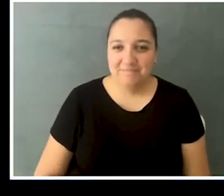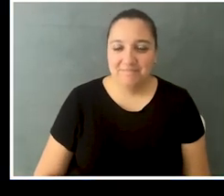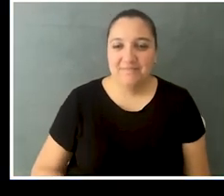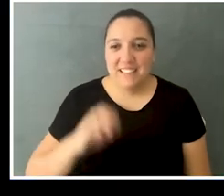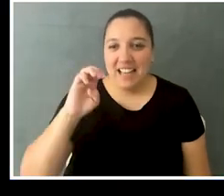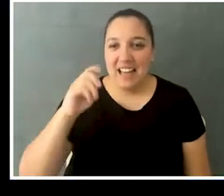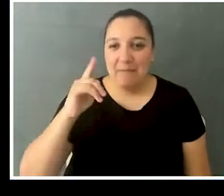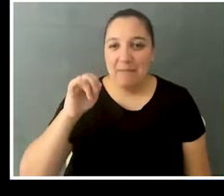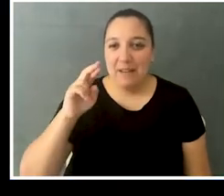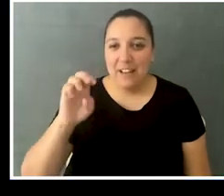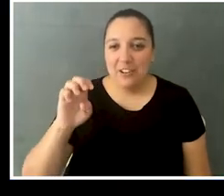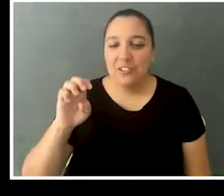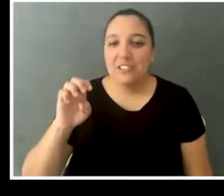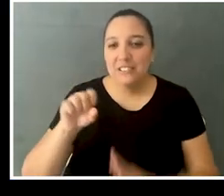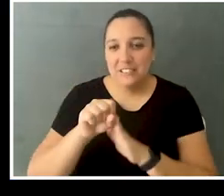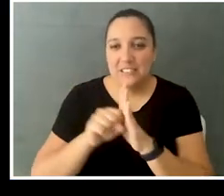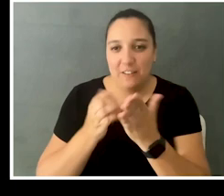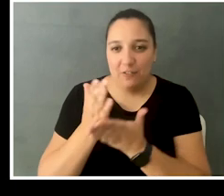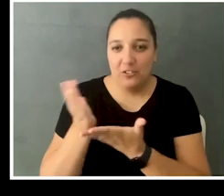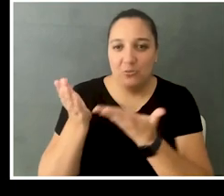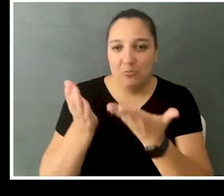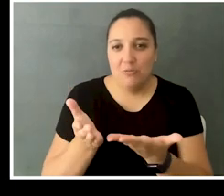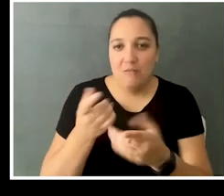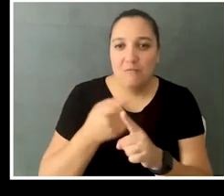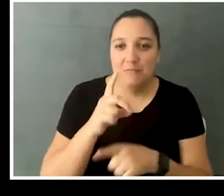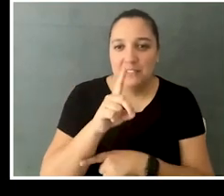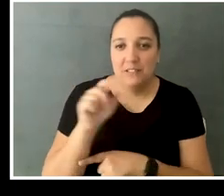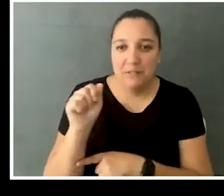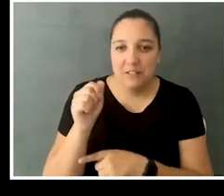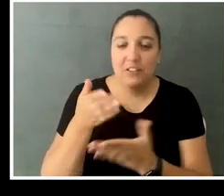[Announcer] "Empire State of Rights" has been brought to you by Disability Rights New York,